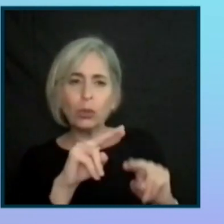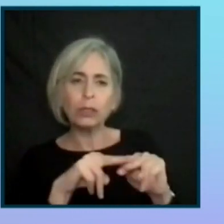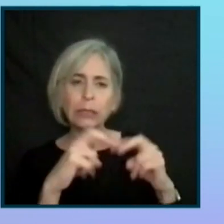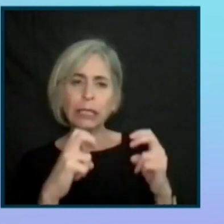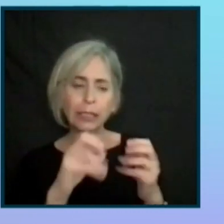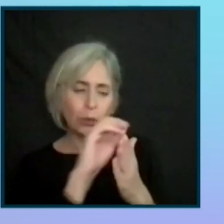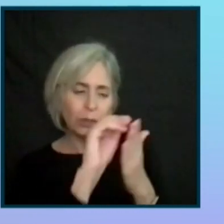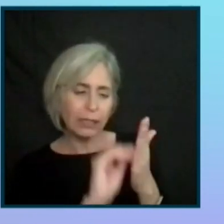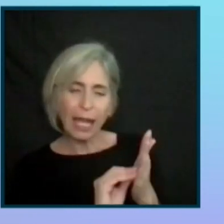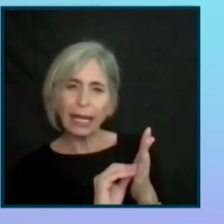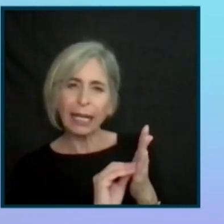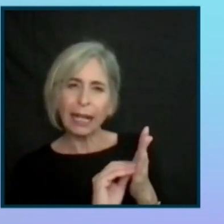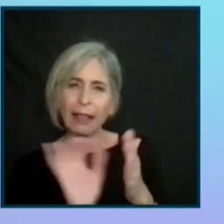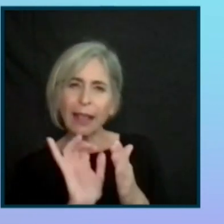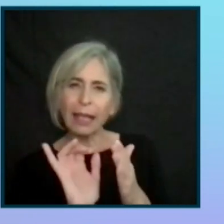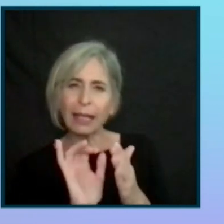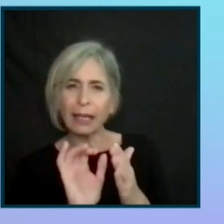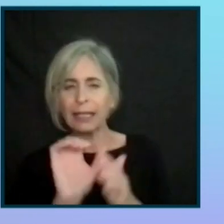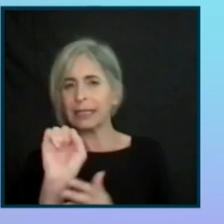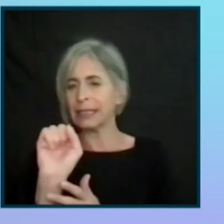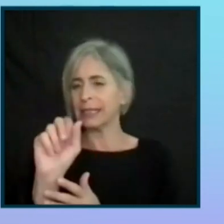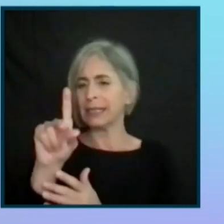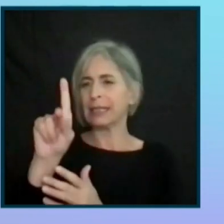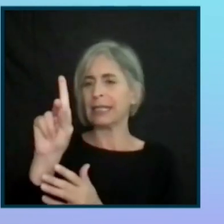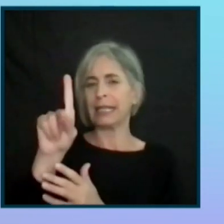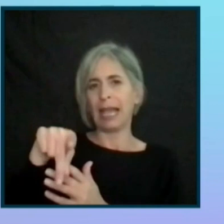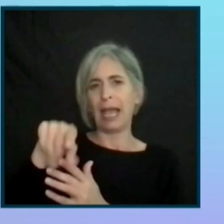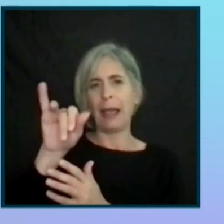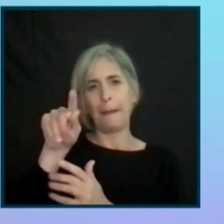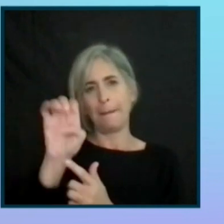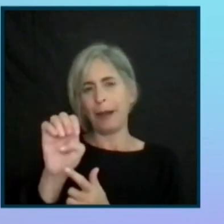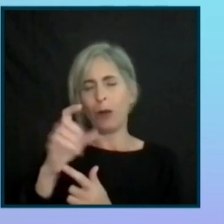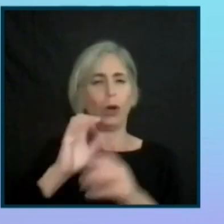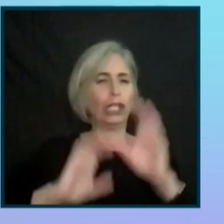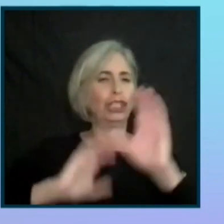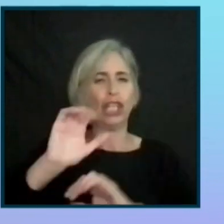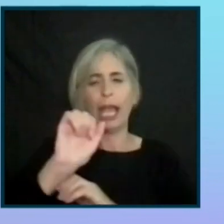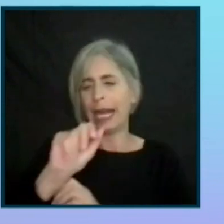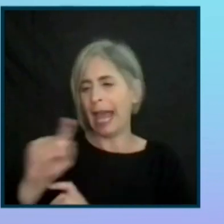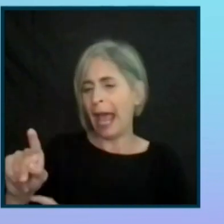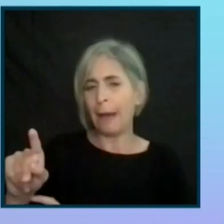something like Skype or some kind of chat app, and you have this kind common pattern